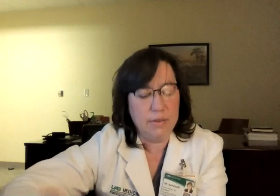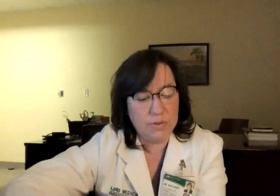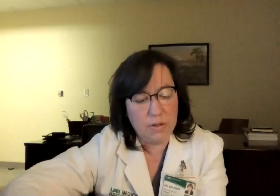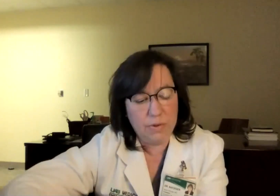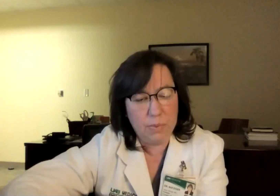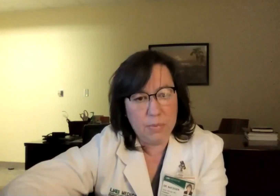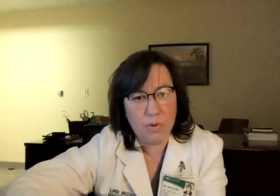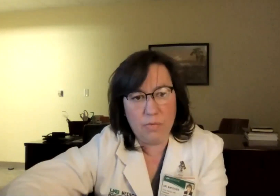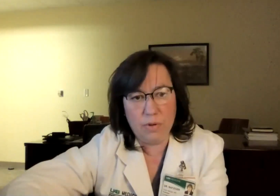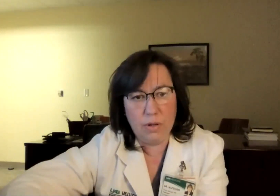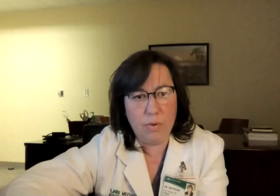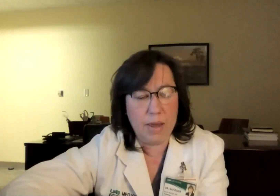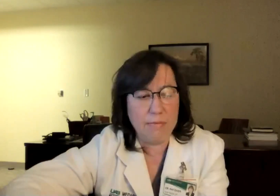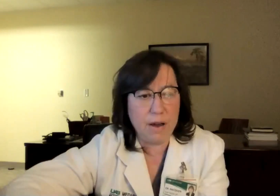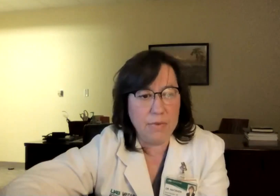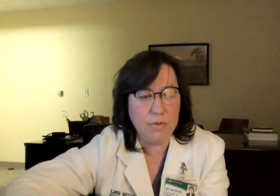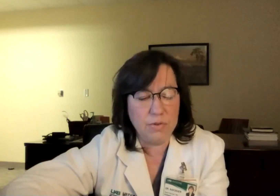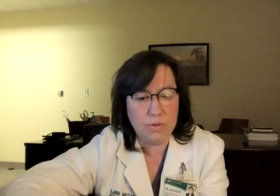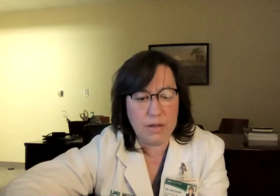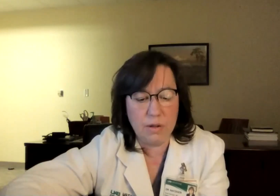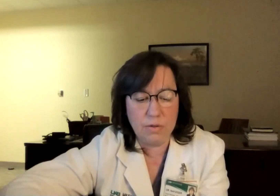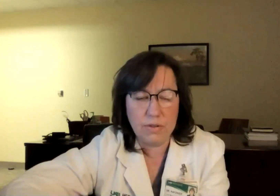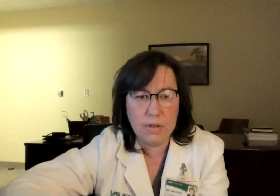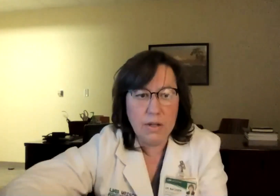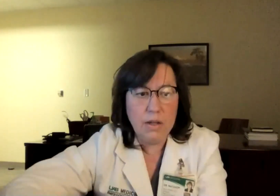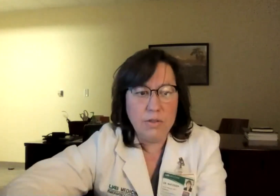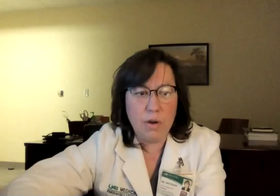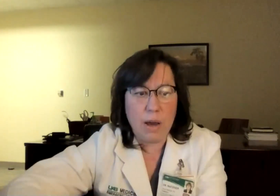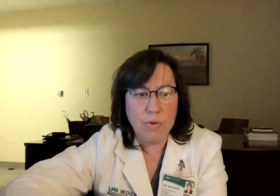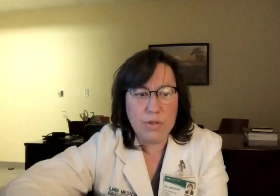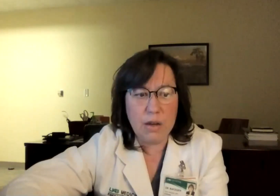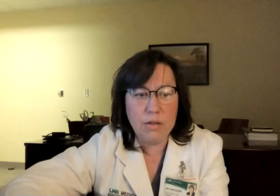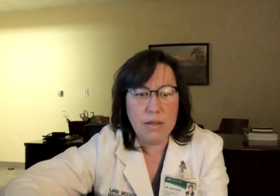send a few people over you know we may have five doses or ten doses so i will tell you that there